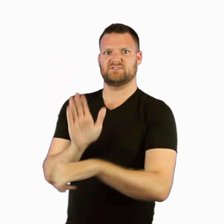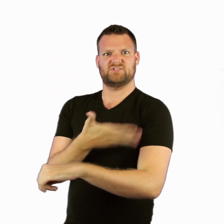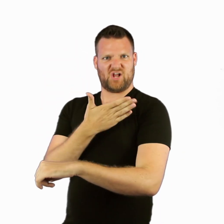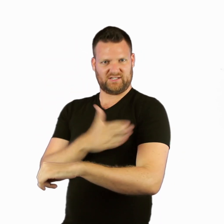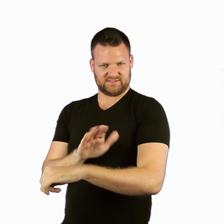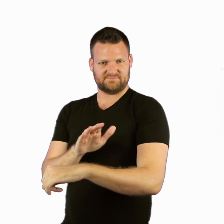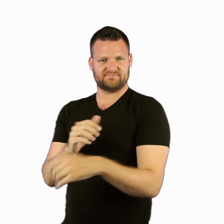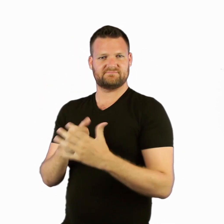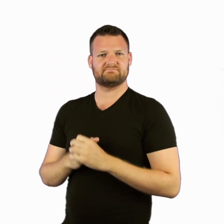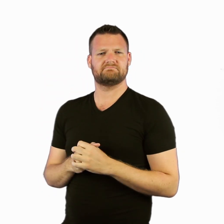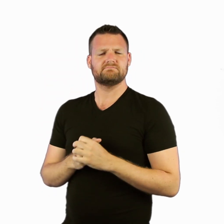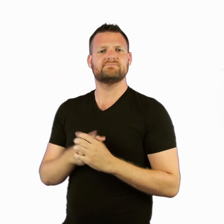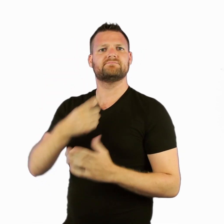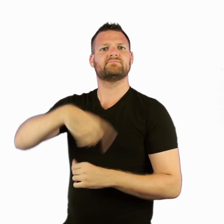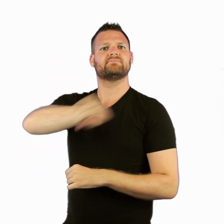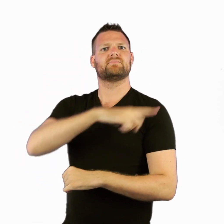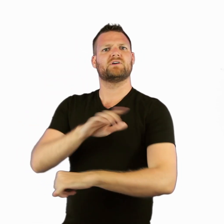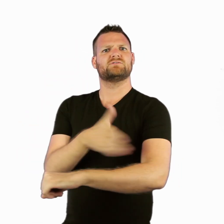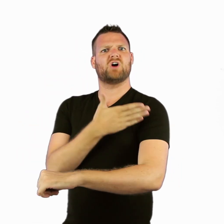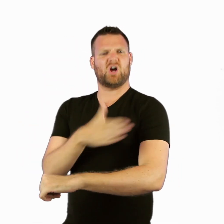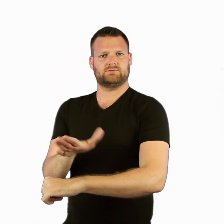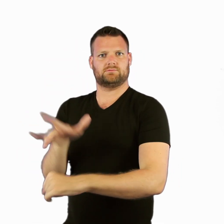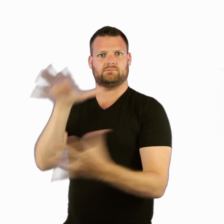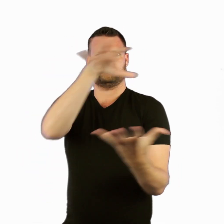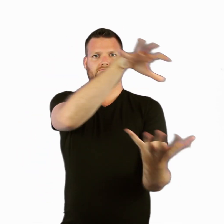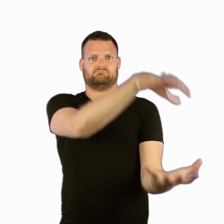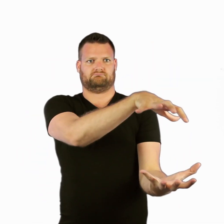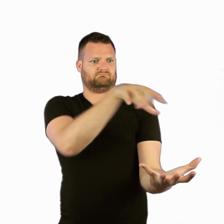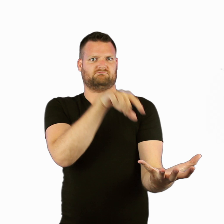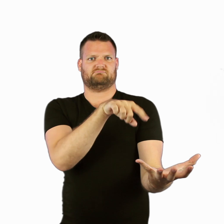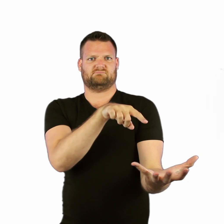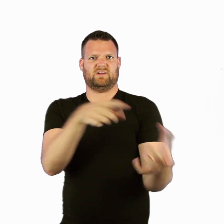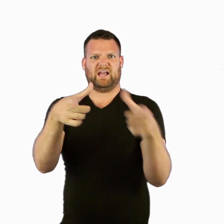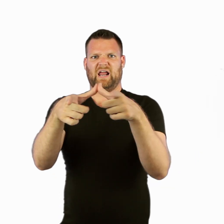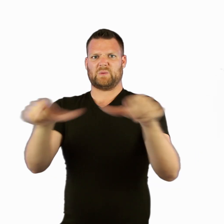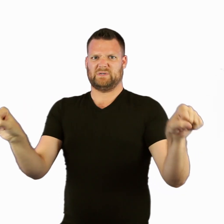Great thought and care has been put into the development of these songs.